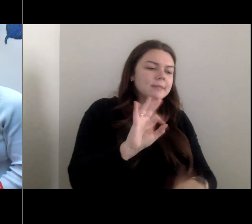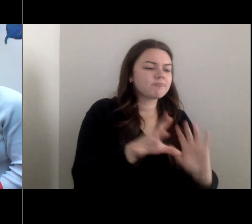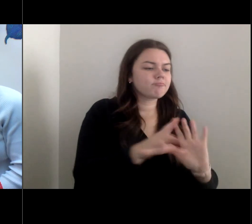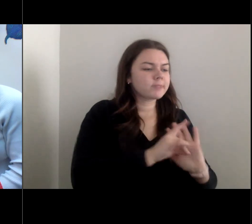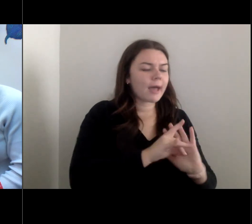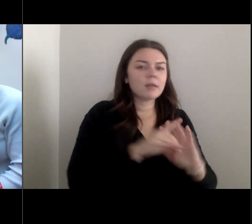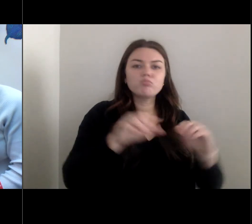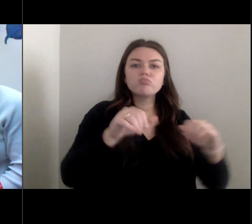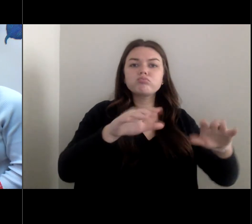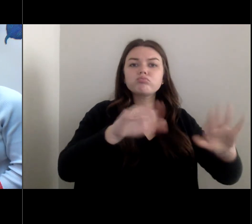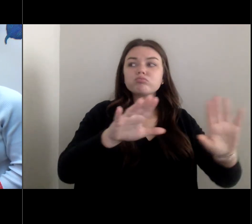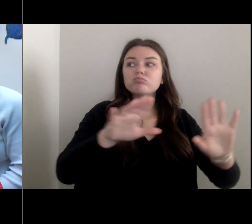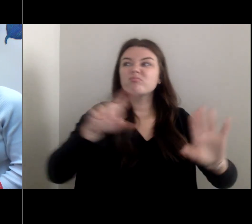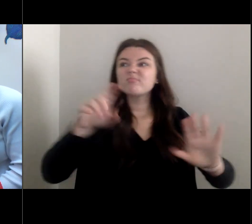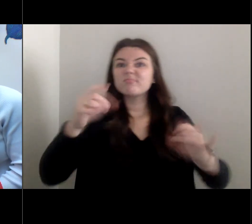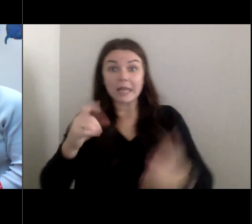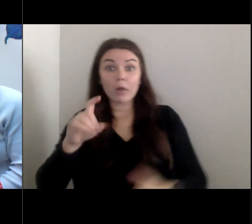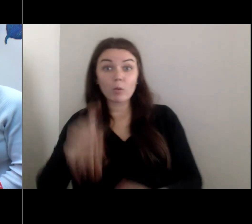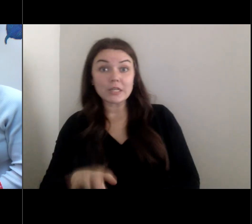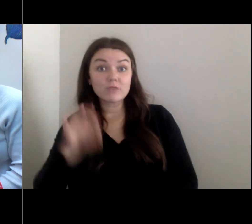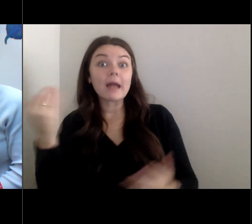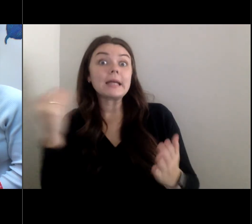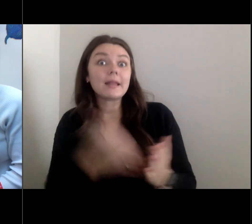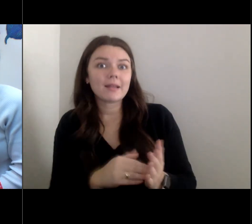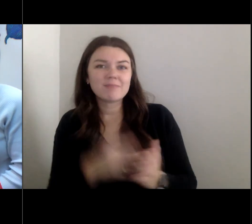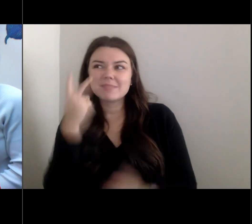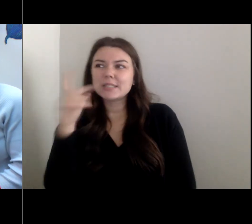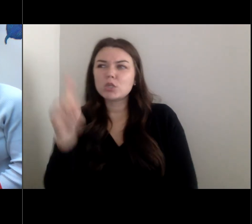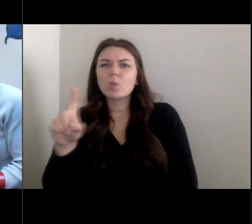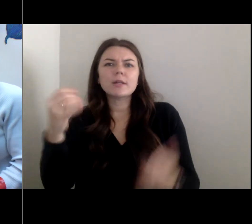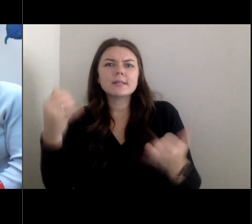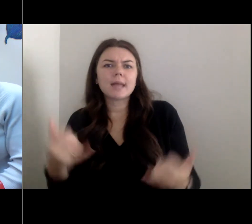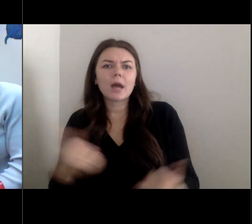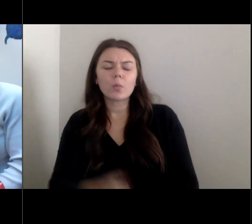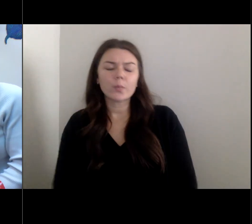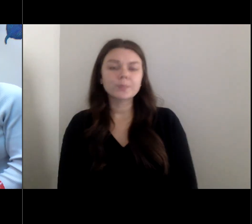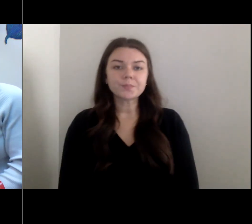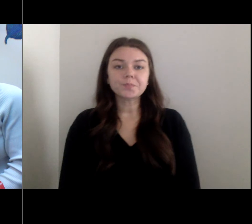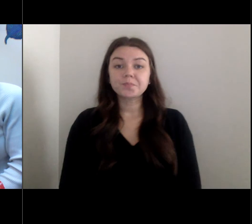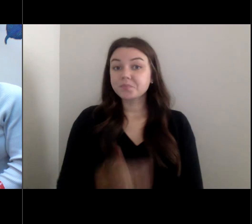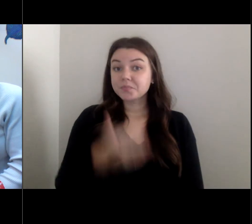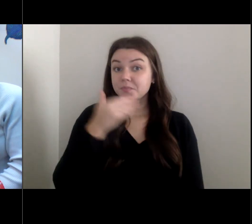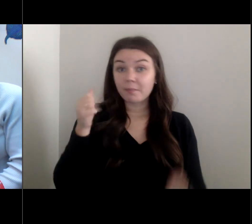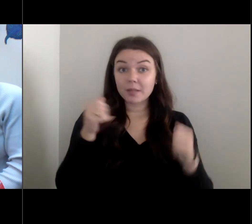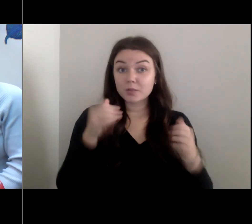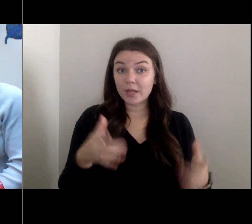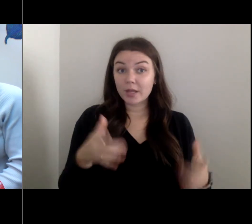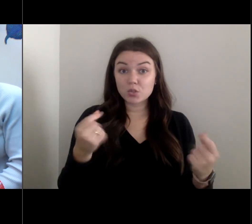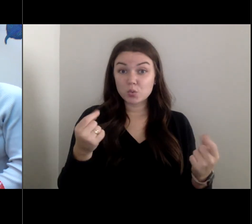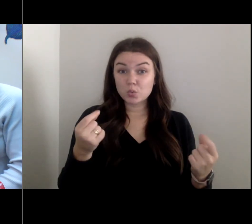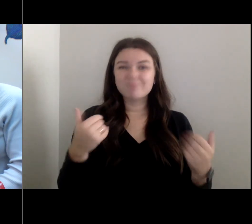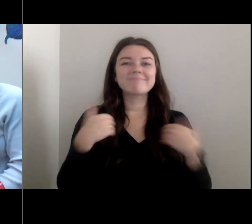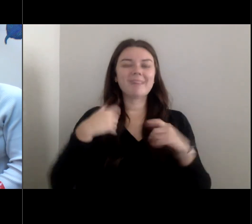where it moved and what habitat it was using after it moved. And the best way to do that is to have fishermen help you,